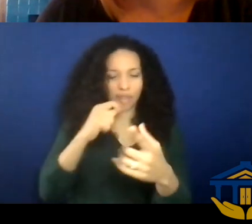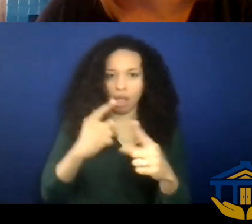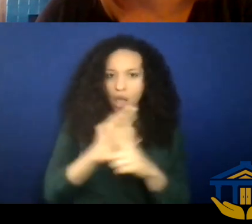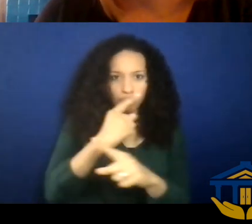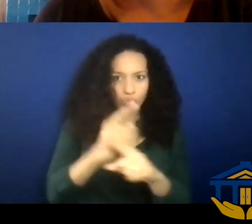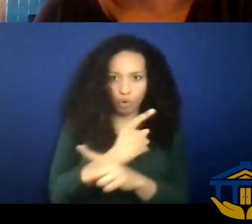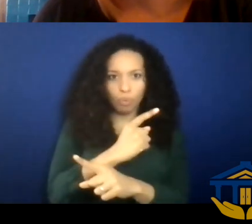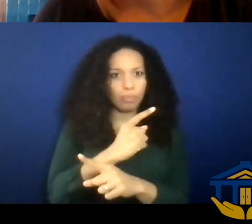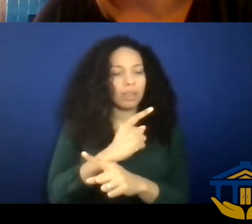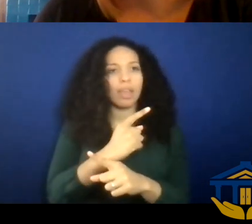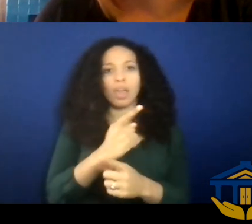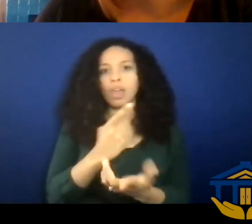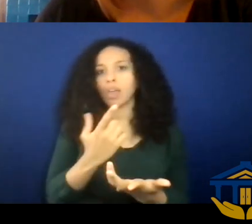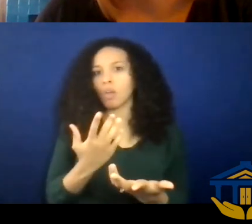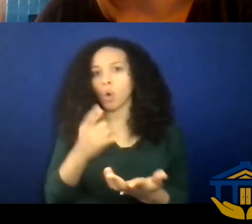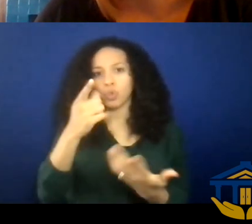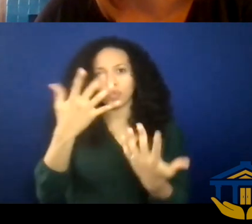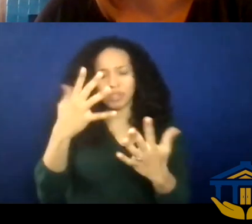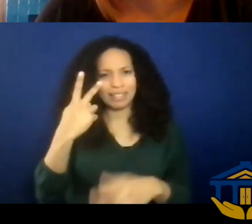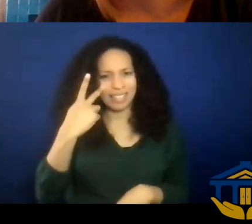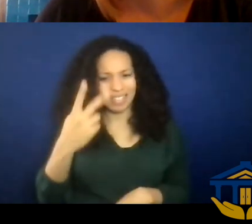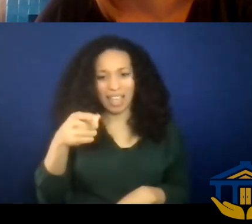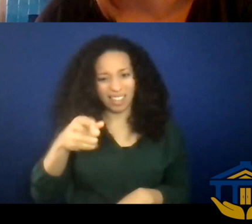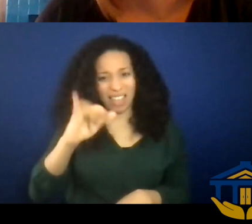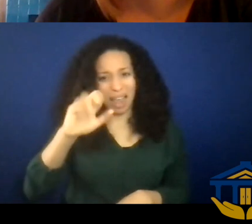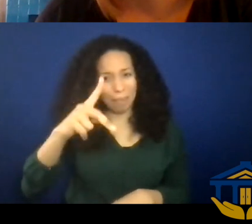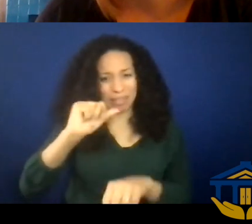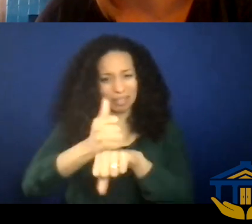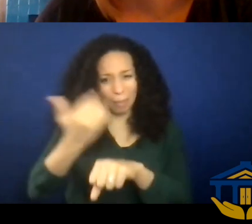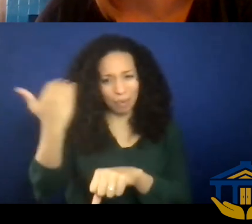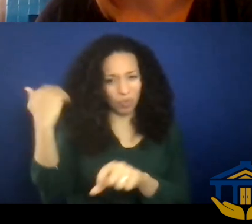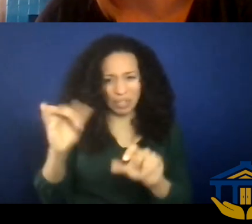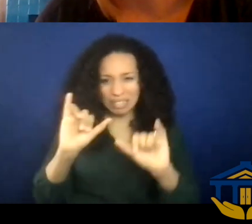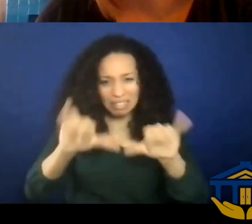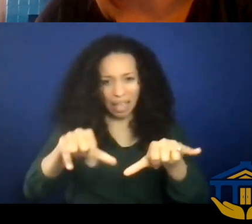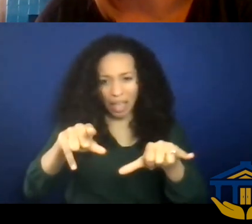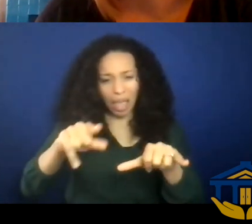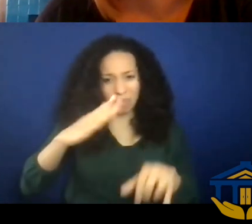you know you have seen evidence that it is not appropriate because your child is not benefiting